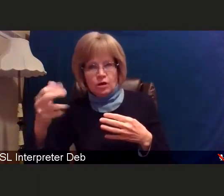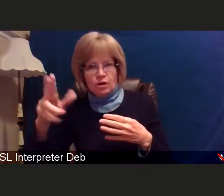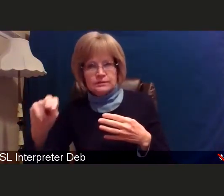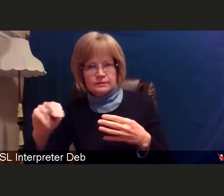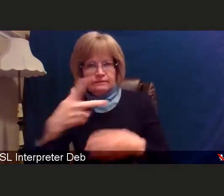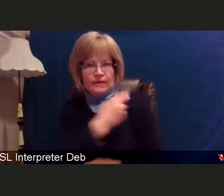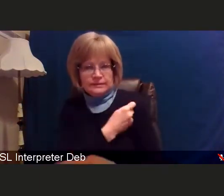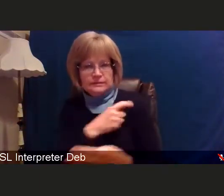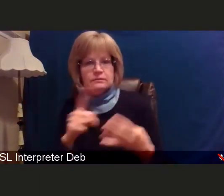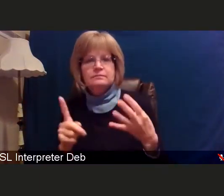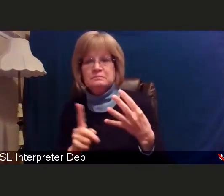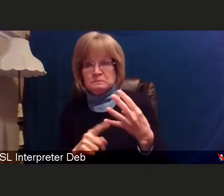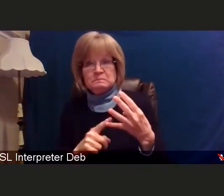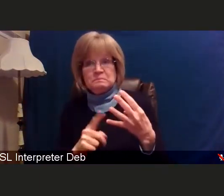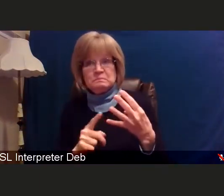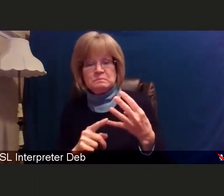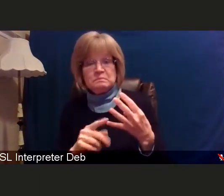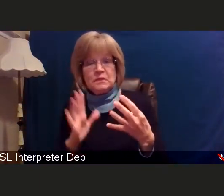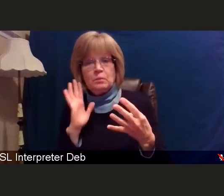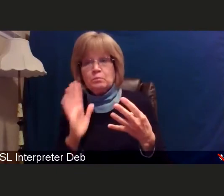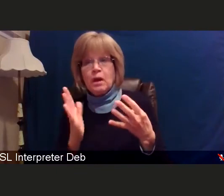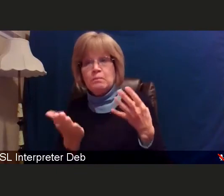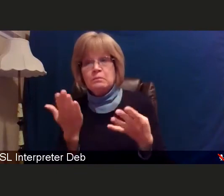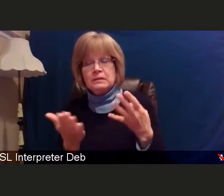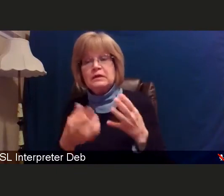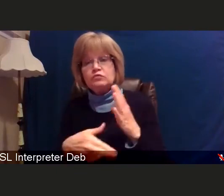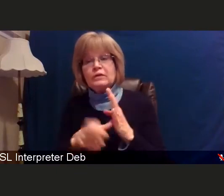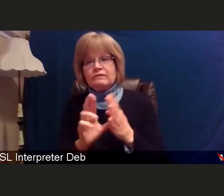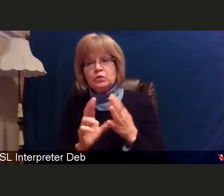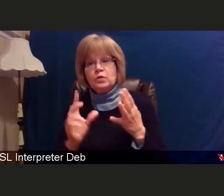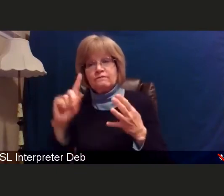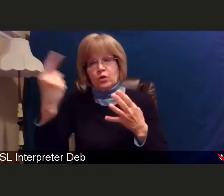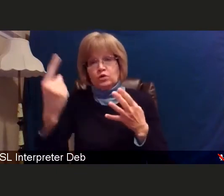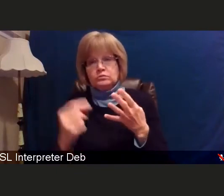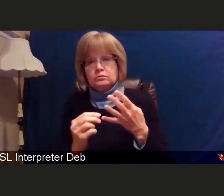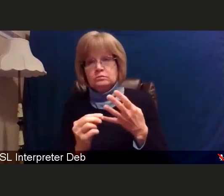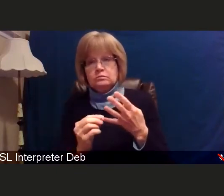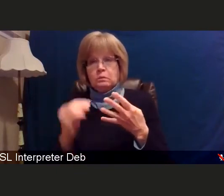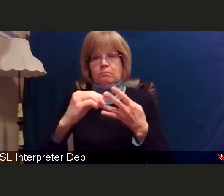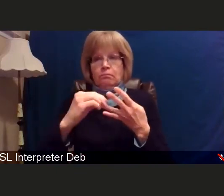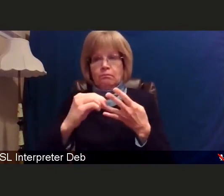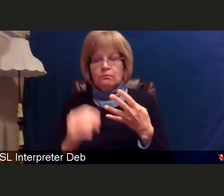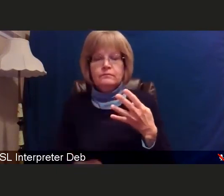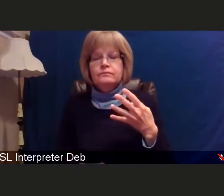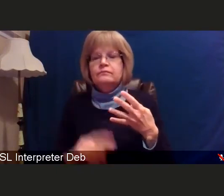will probably come into review before the AstraZeneca one, but just so that people are aware